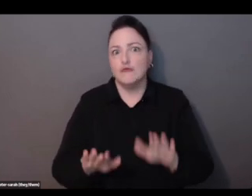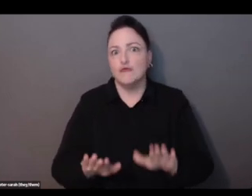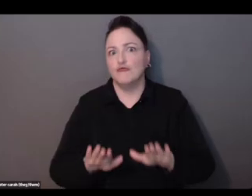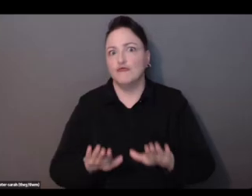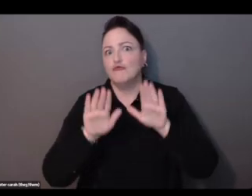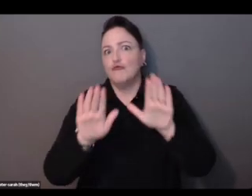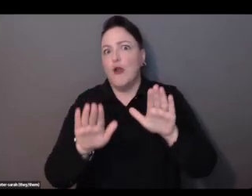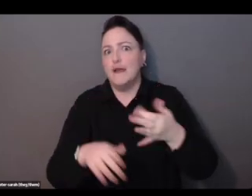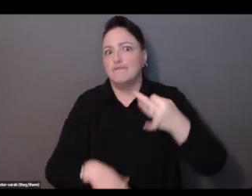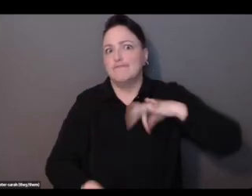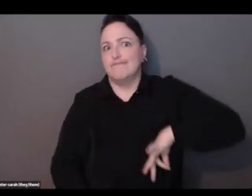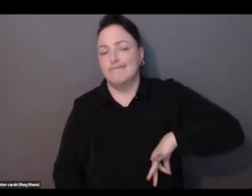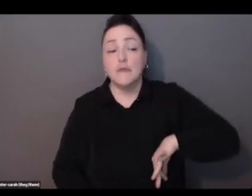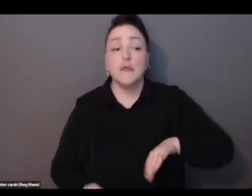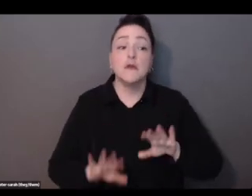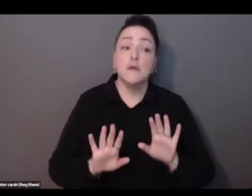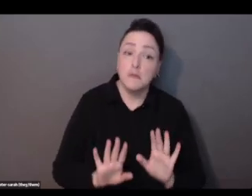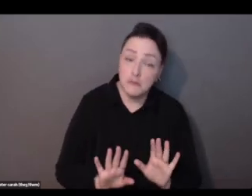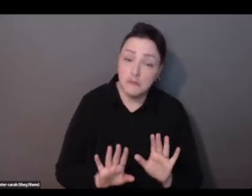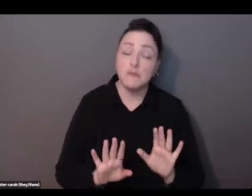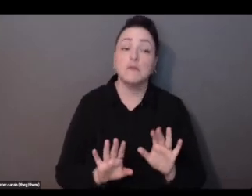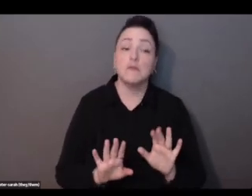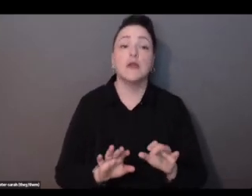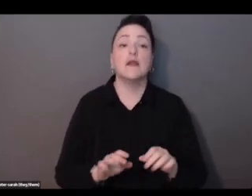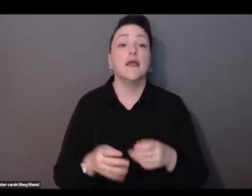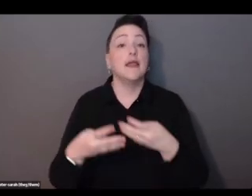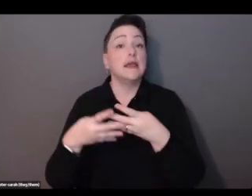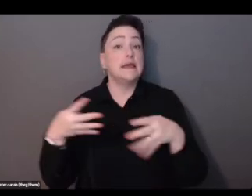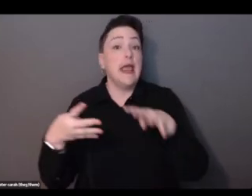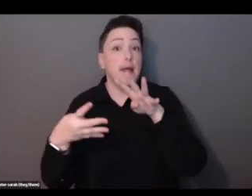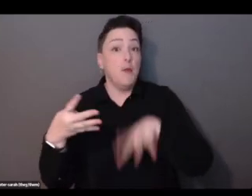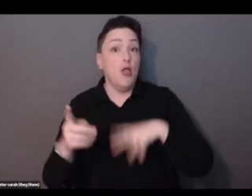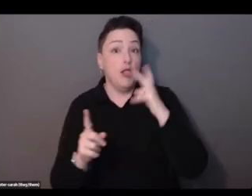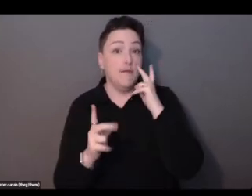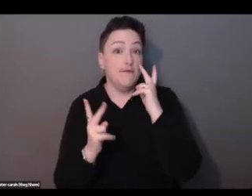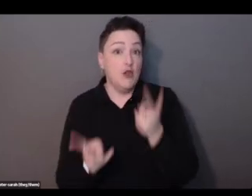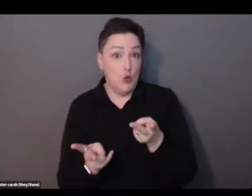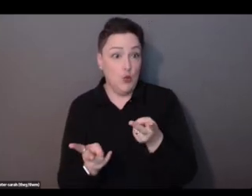and we want to go back and select Oklahoma.